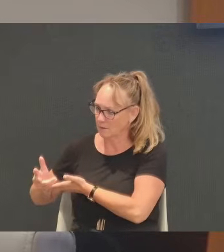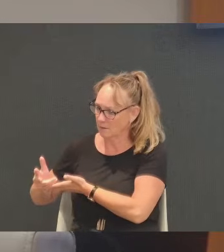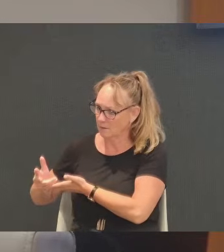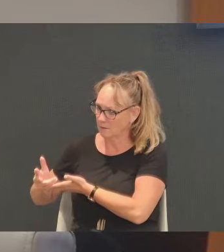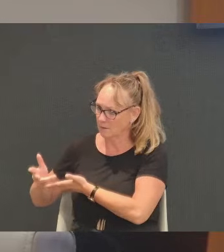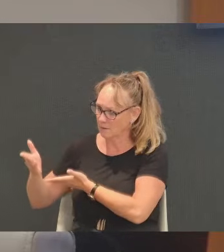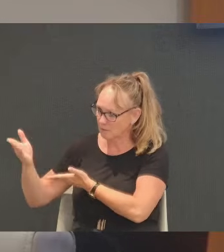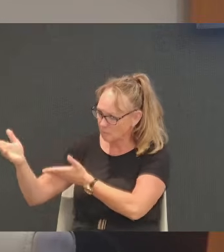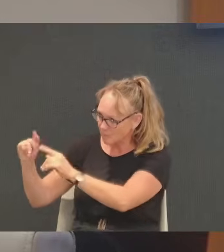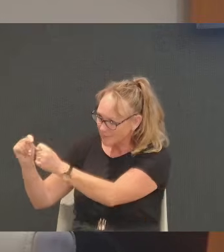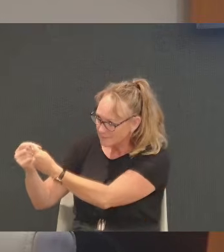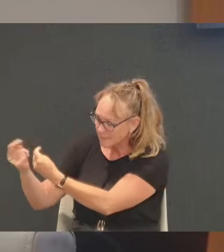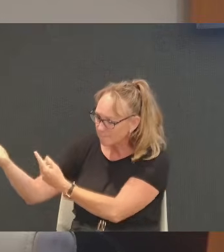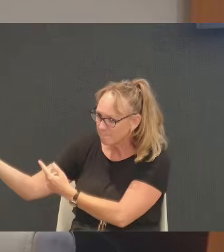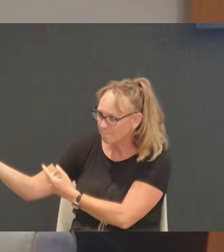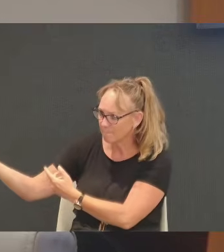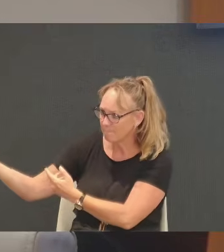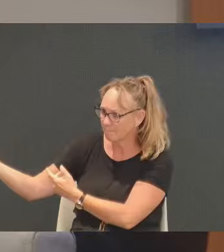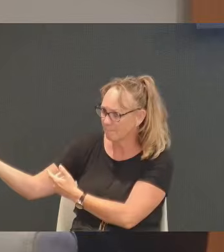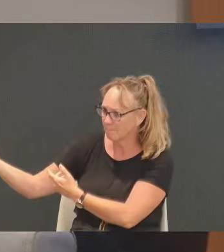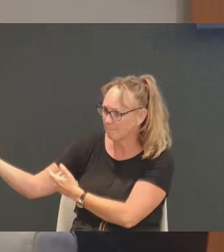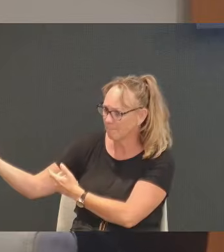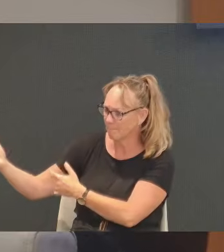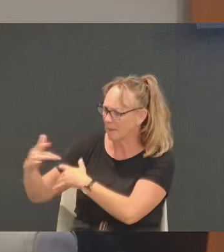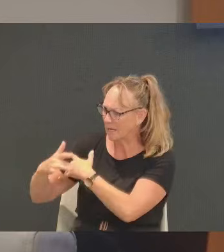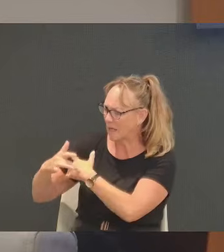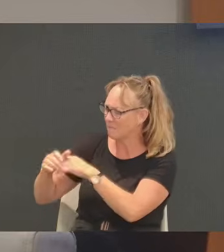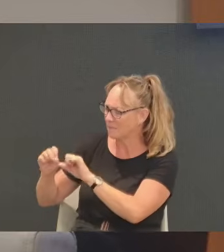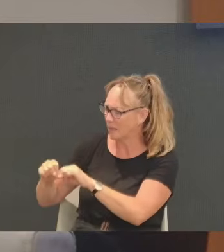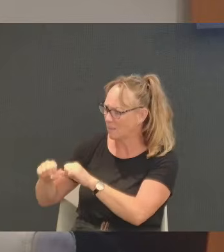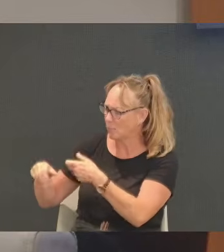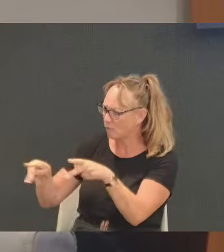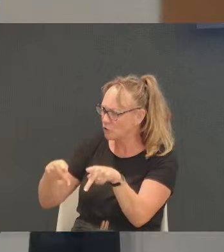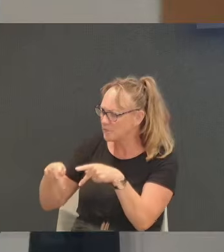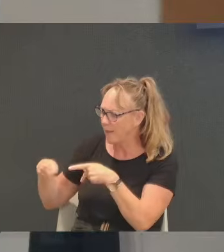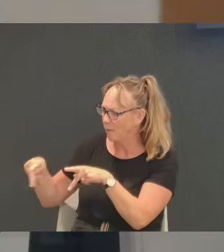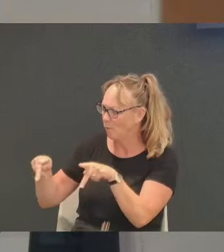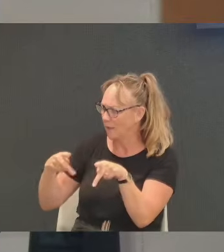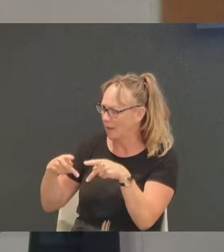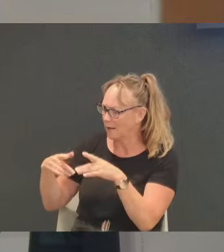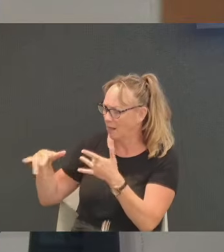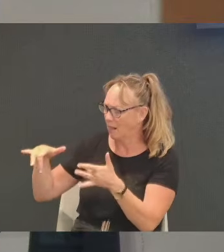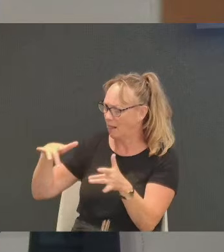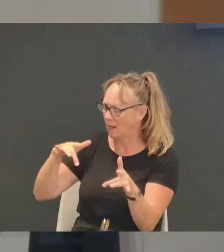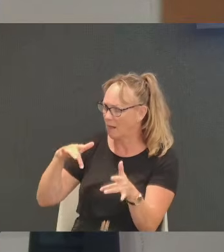but long but it will continue to be available for tailgating. Yes. Okay. Because if you're parking